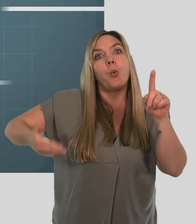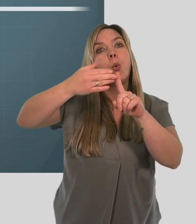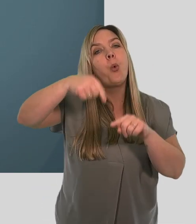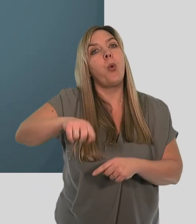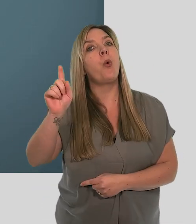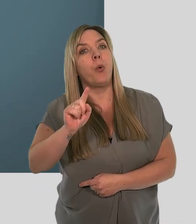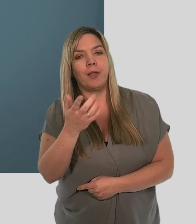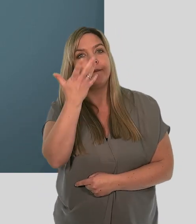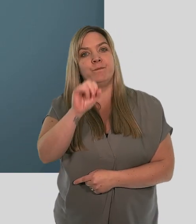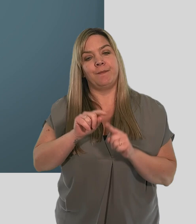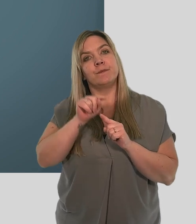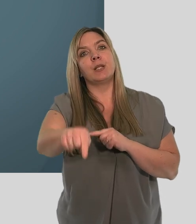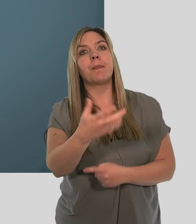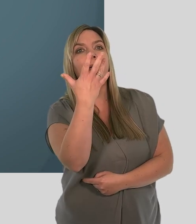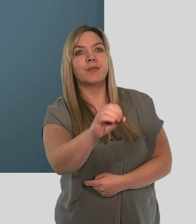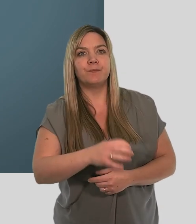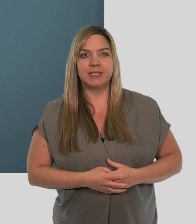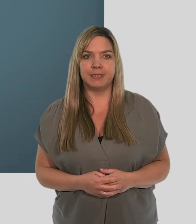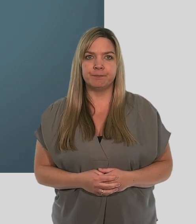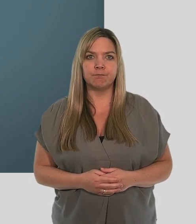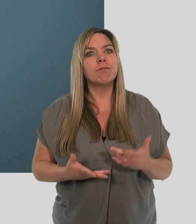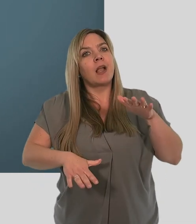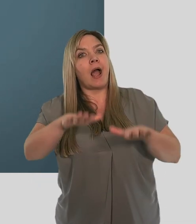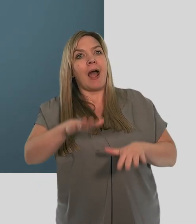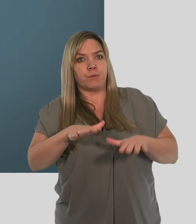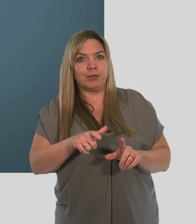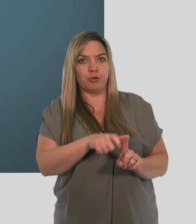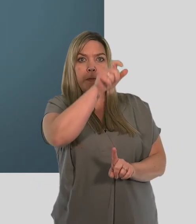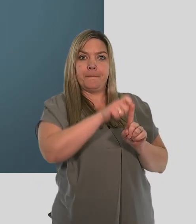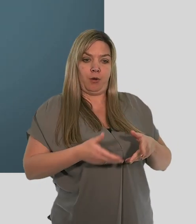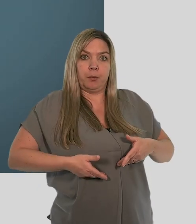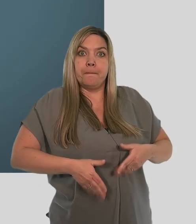We call this goal: 50 by 50